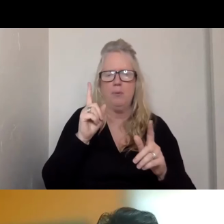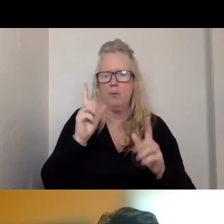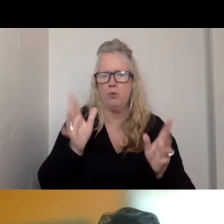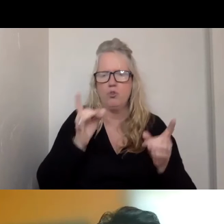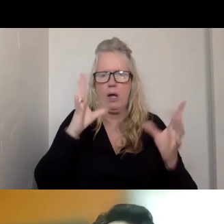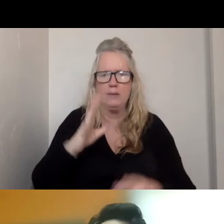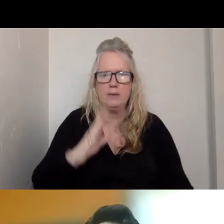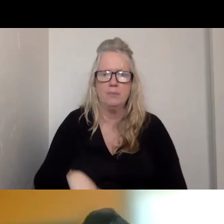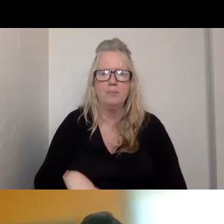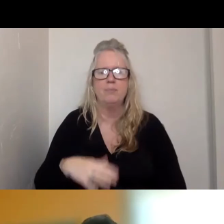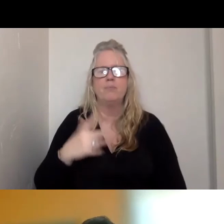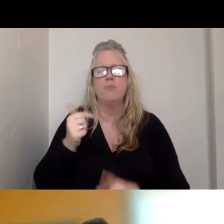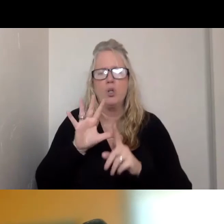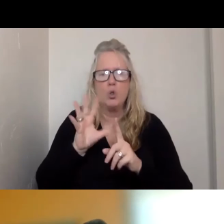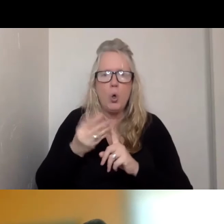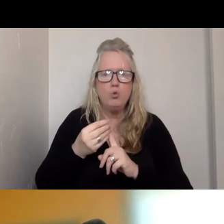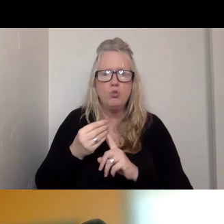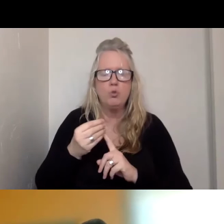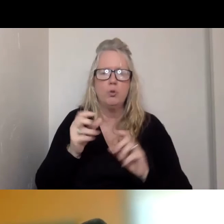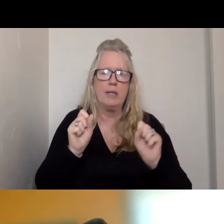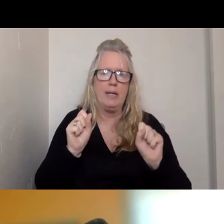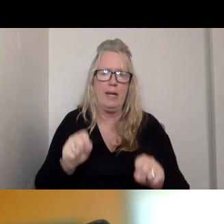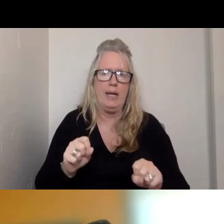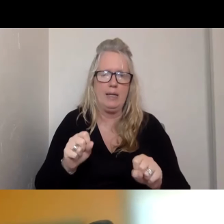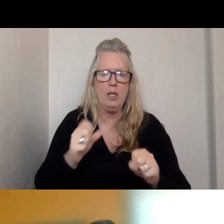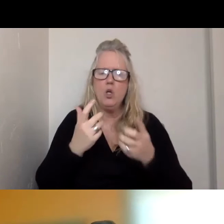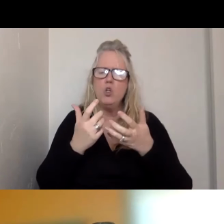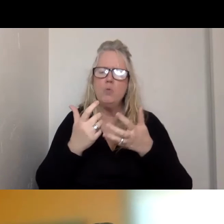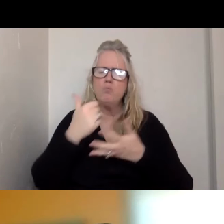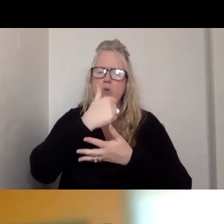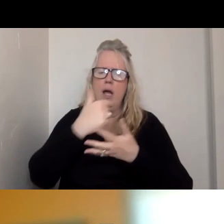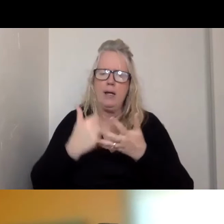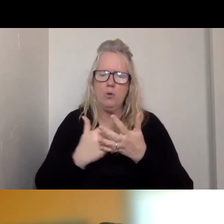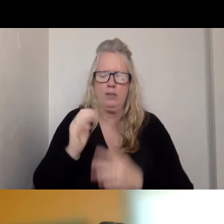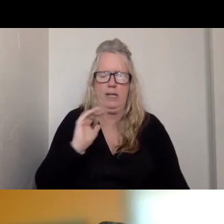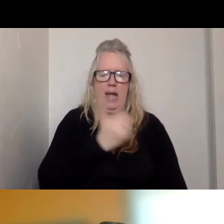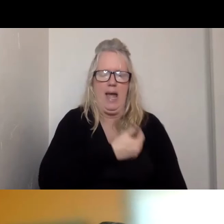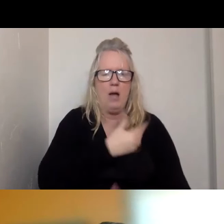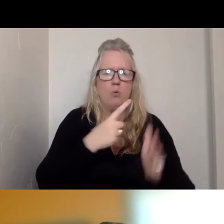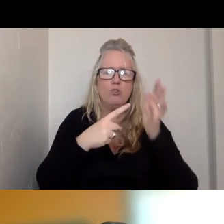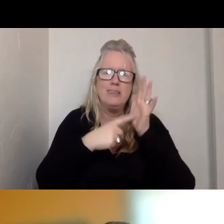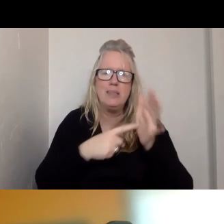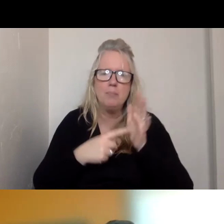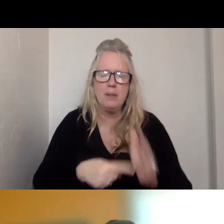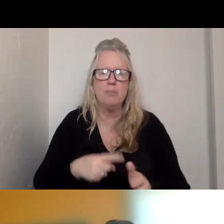CULTURE CAN ALSO PRIORITIZE OUR SYMPTOMS IN TERMS OF HOW WE COPE.